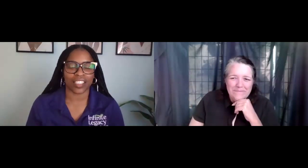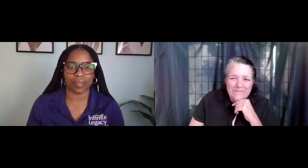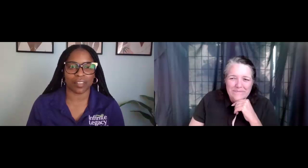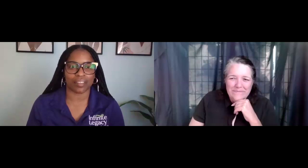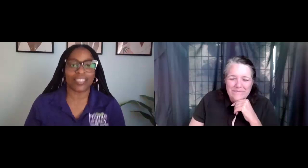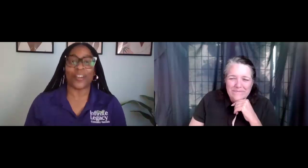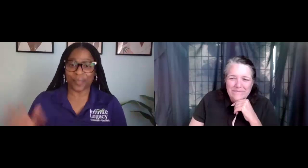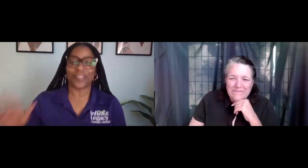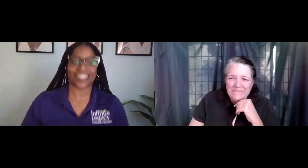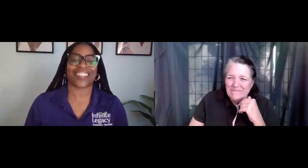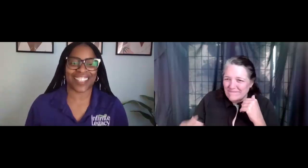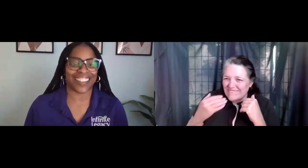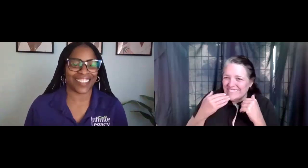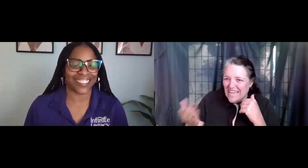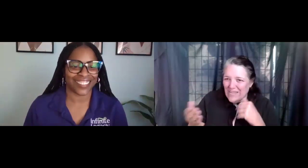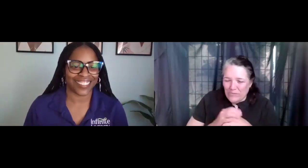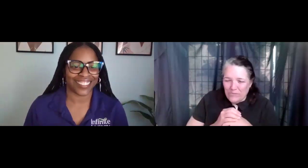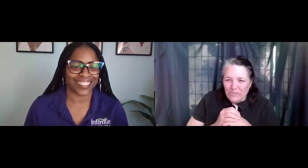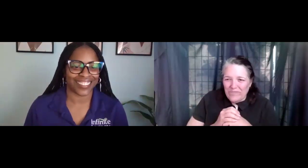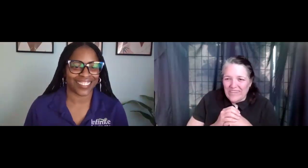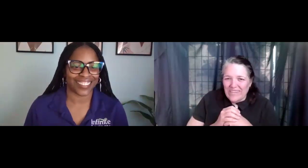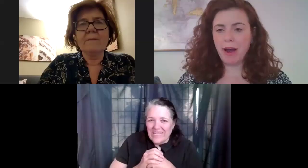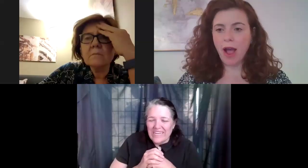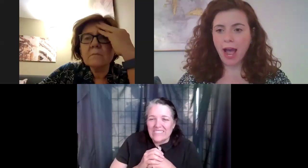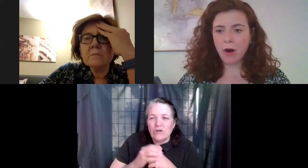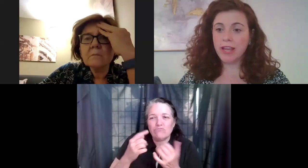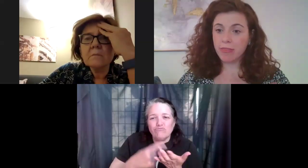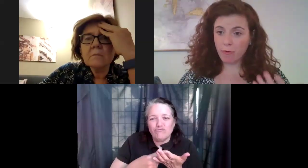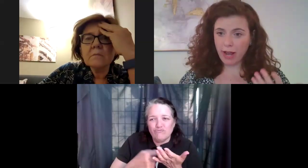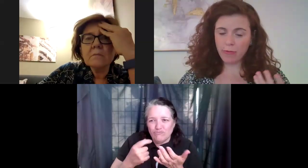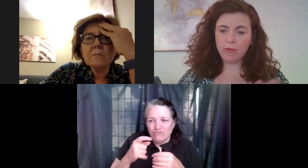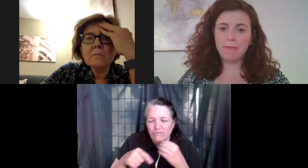Thank you, Ieesha. To talk about how we get the word out to the